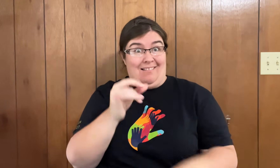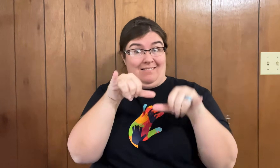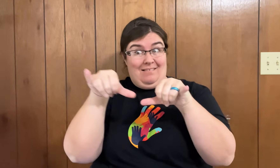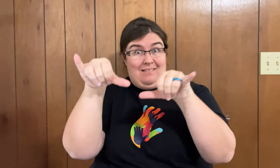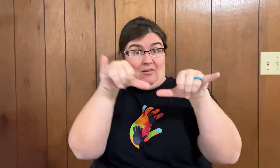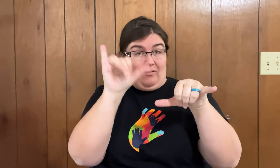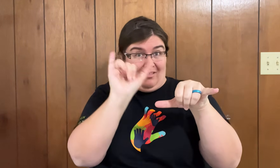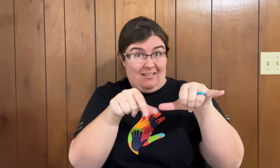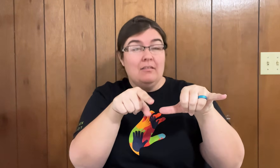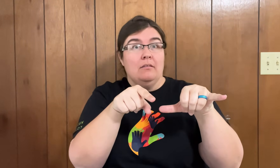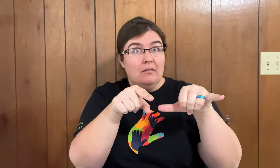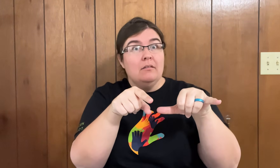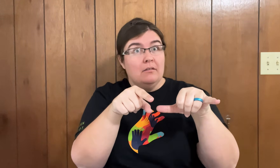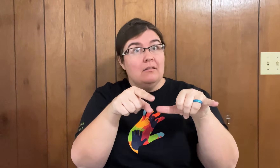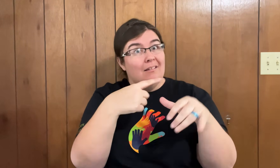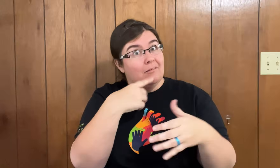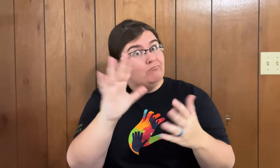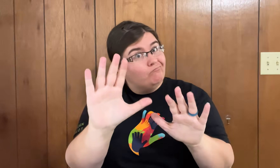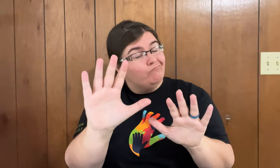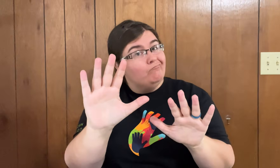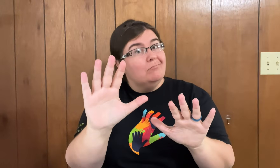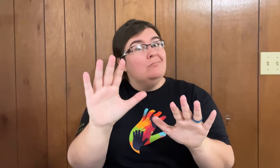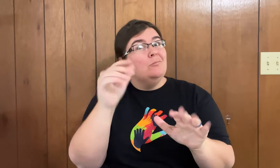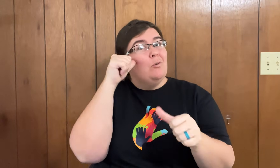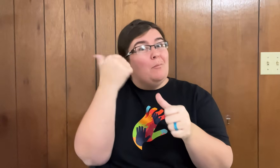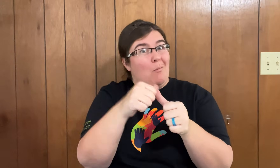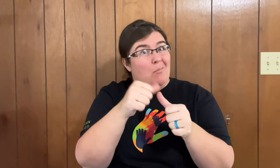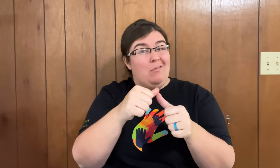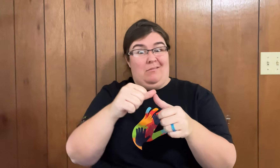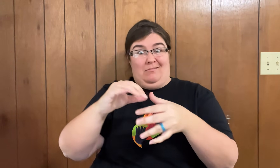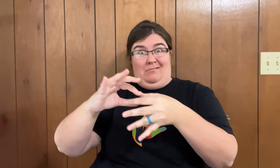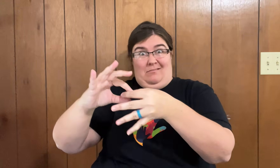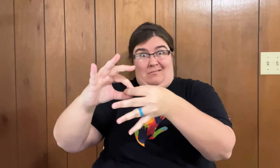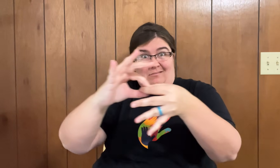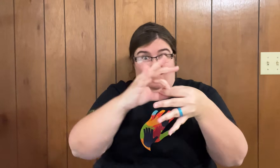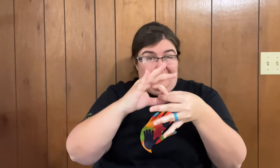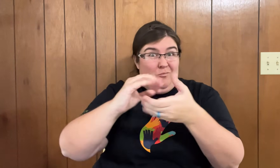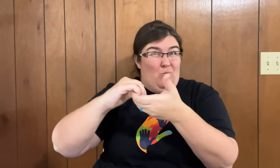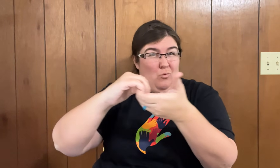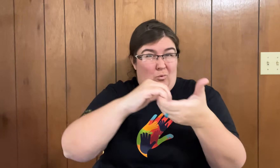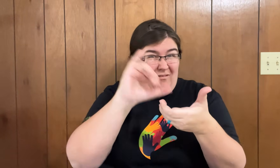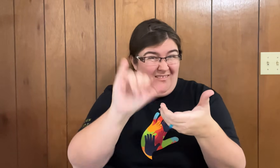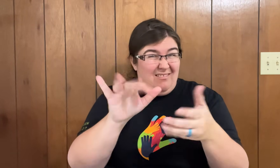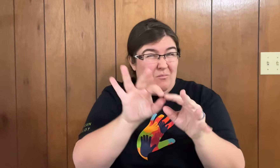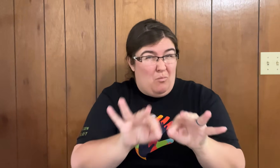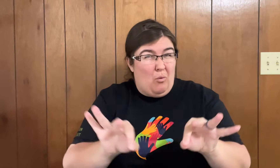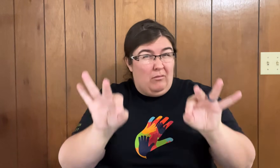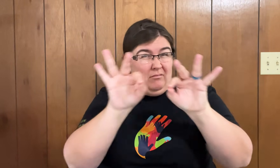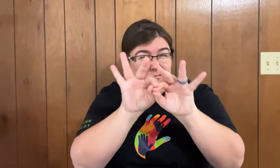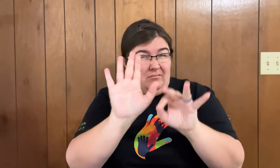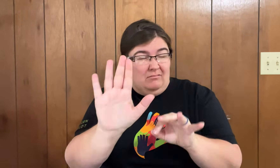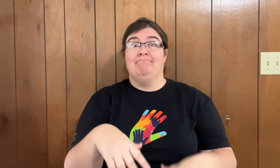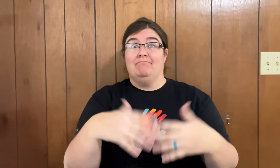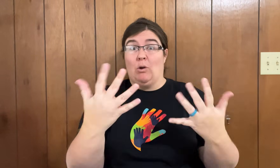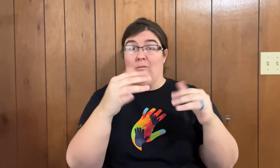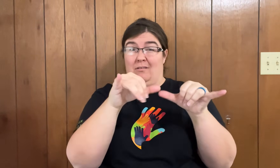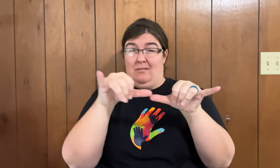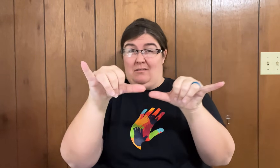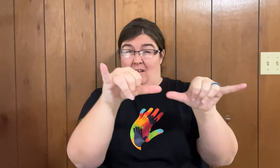People who promote standardization warn that unity and comradery in the community is vital.